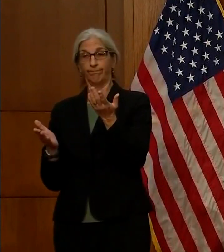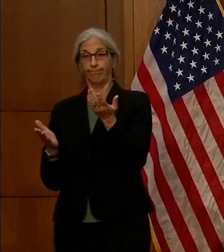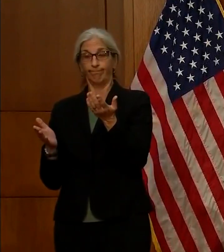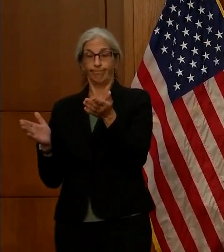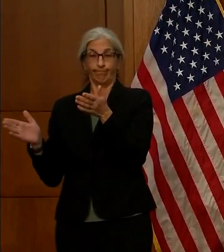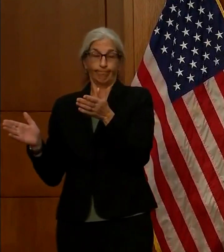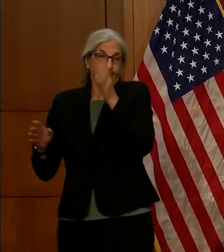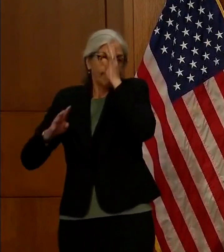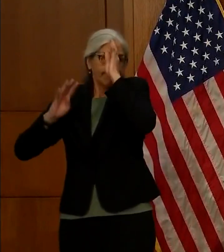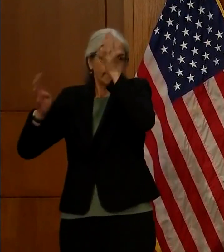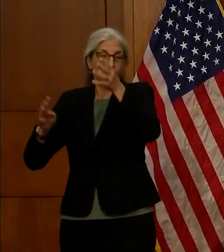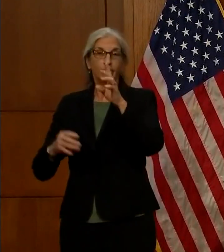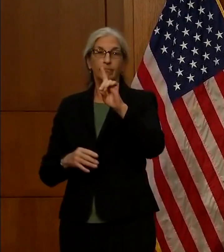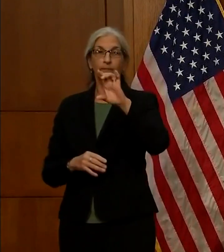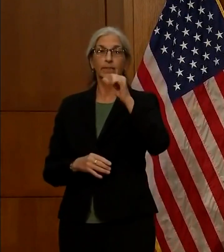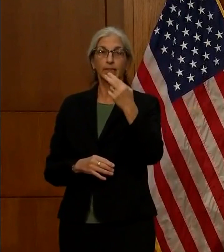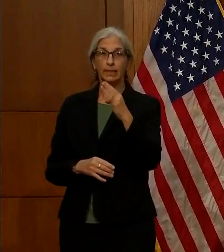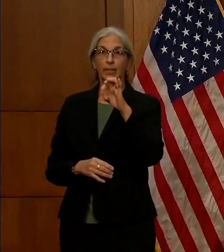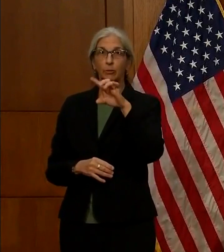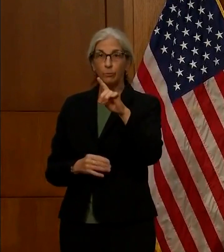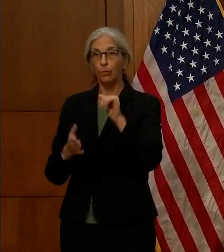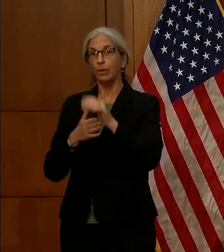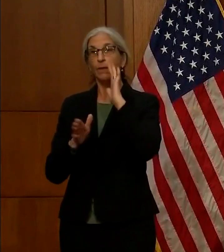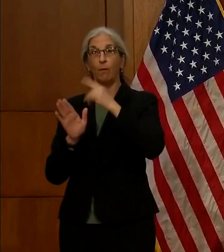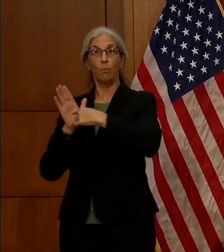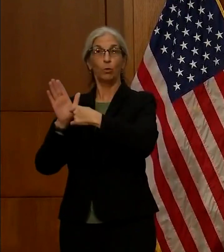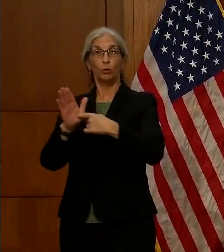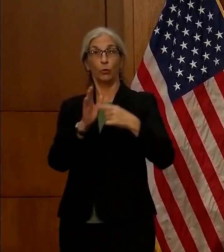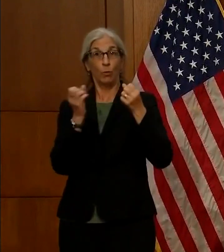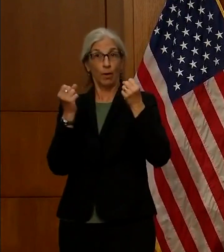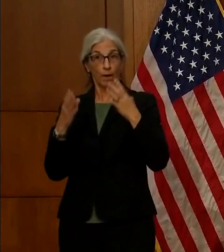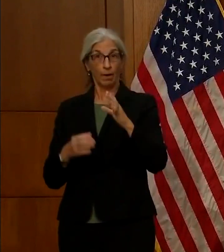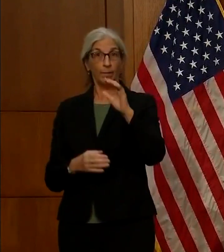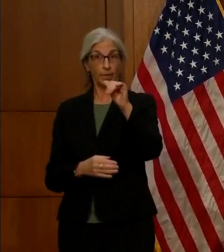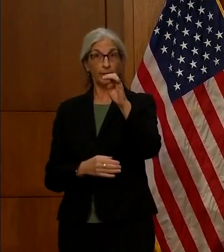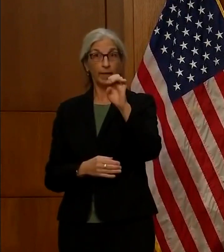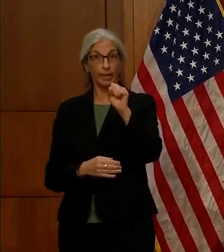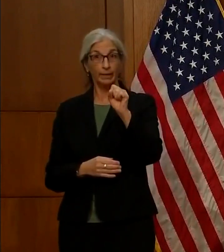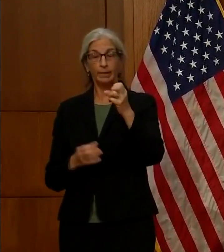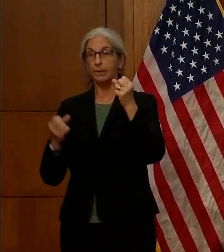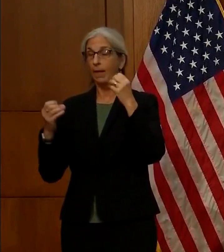DASHBOARD AND THAT WILL-